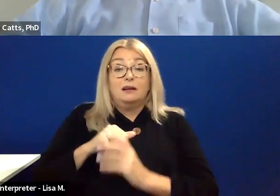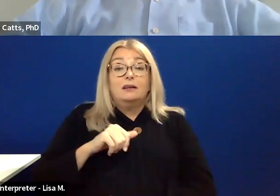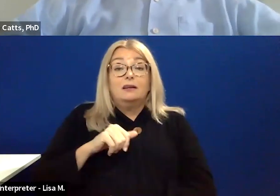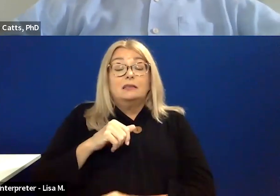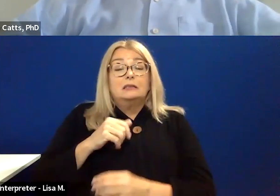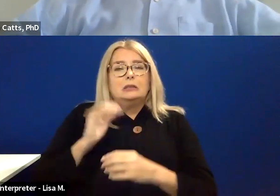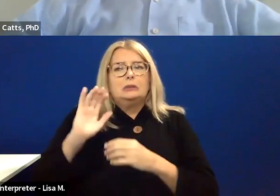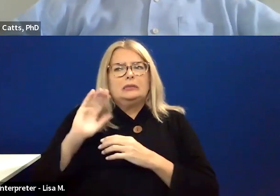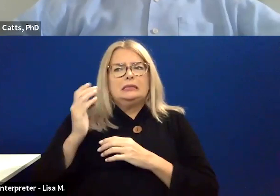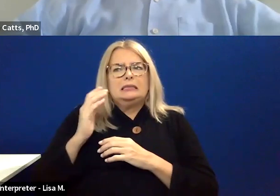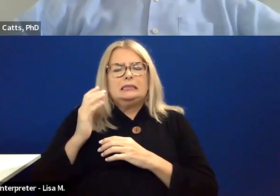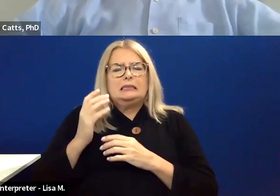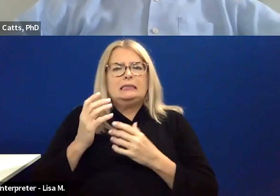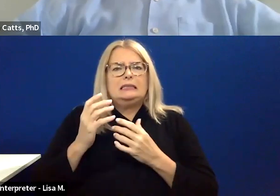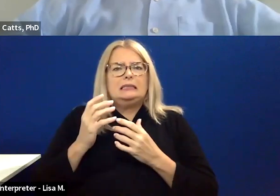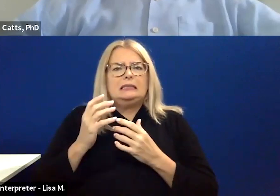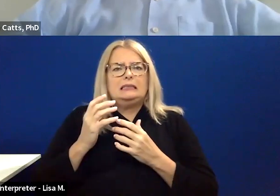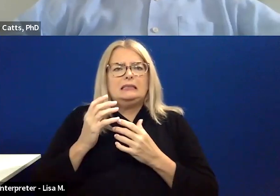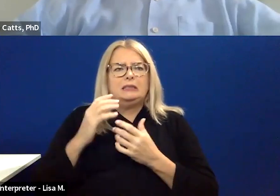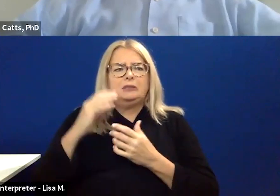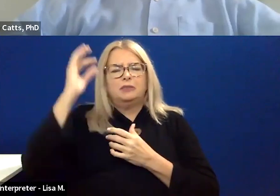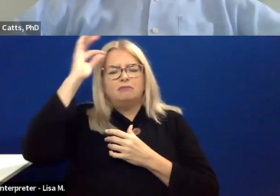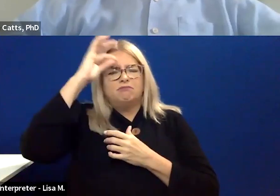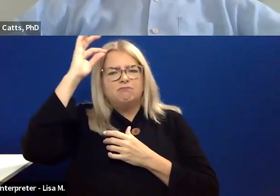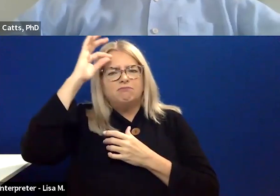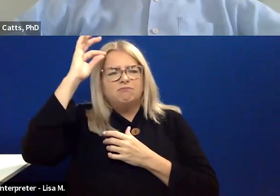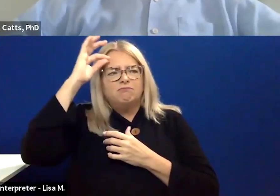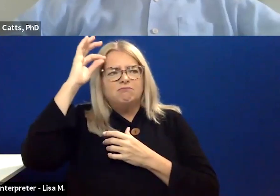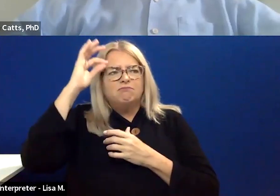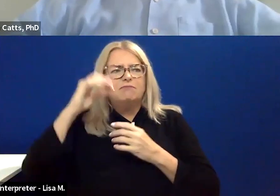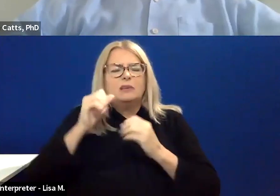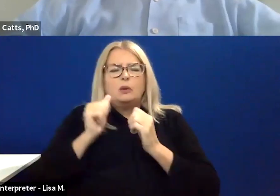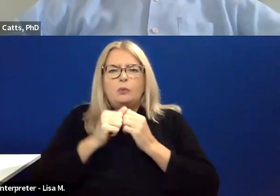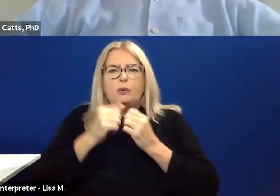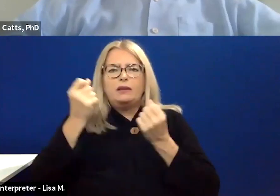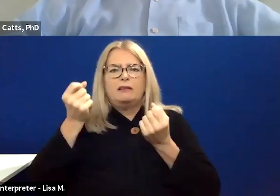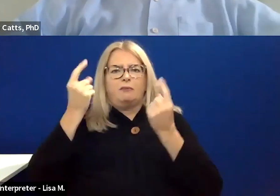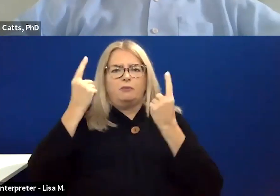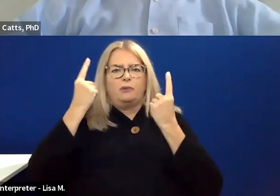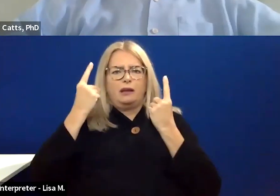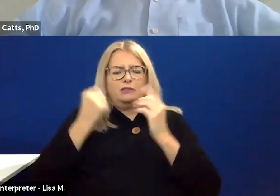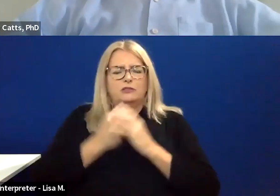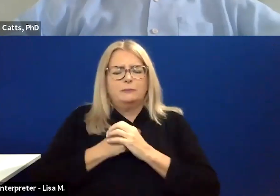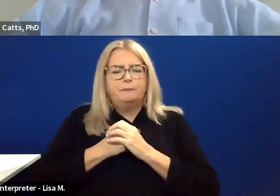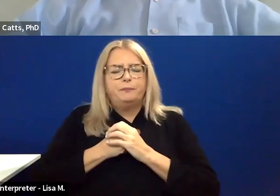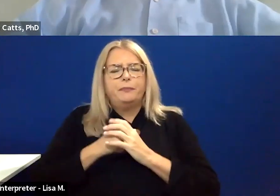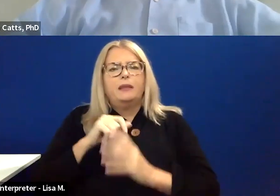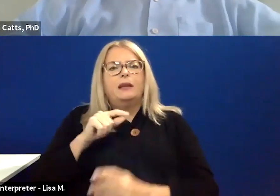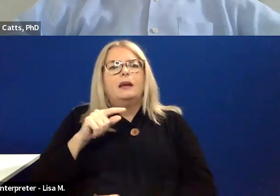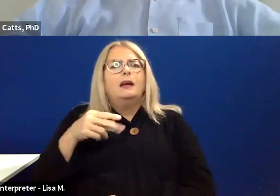lot of mystery around comprehension and he I'm I'm wondering if you could unpack that for us